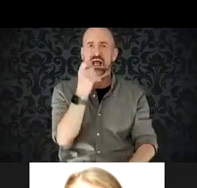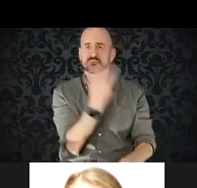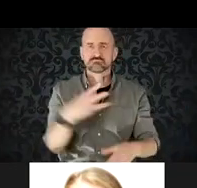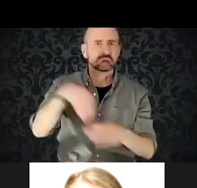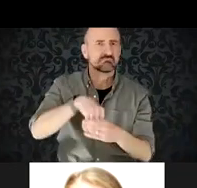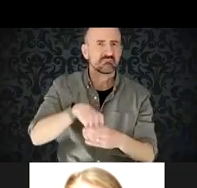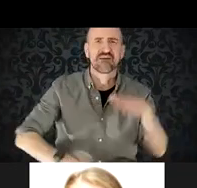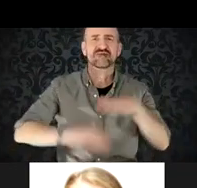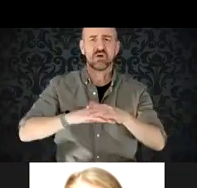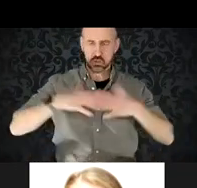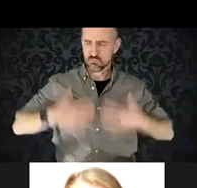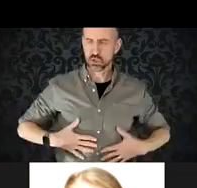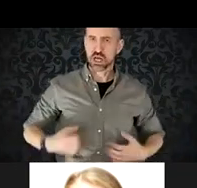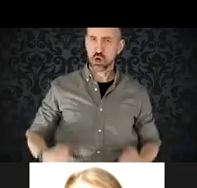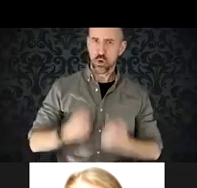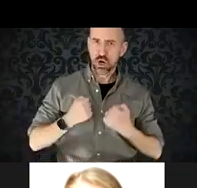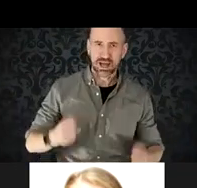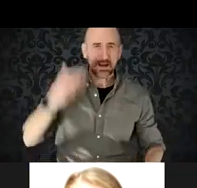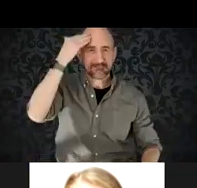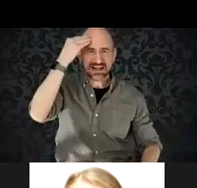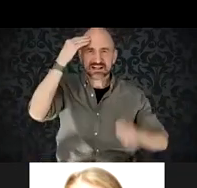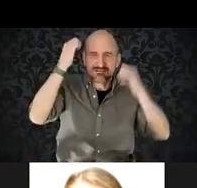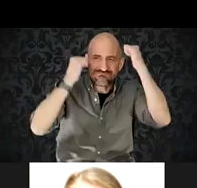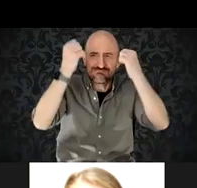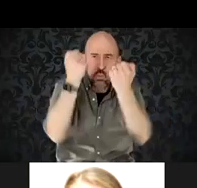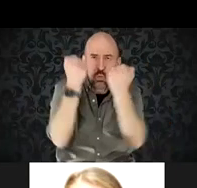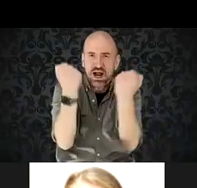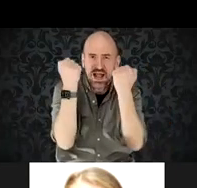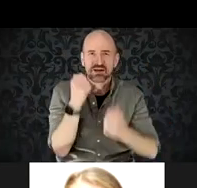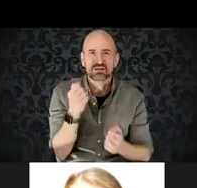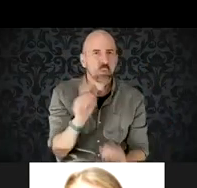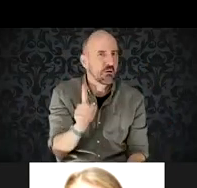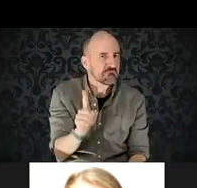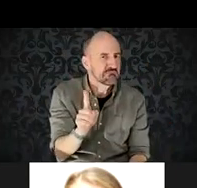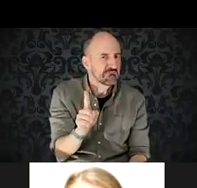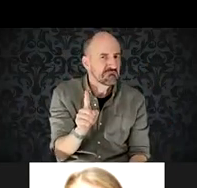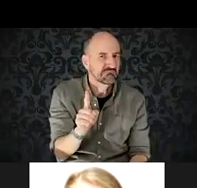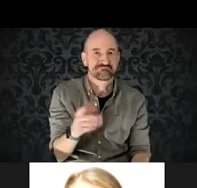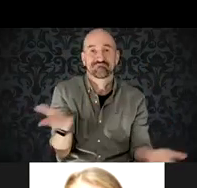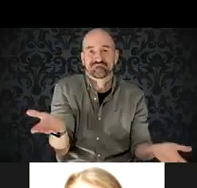It is my playing field where I, where it is also my sweetie shop, where I play with